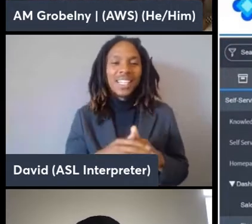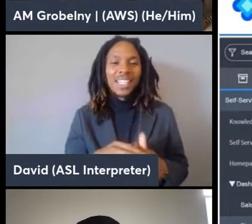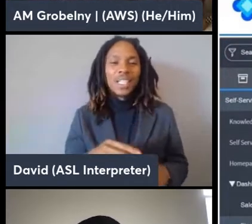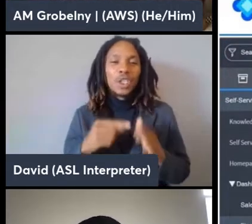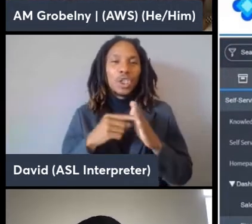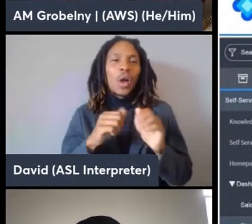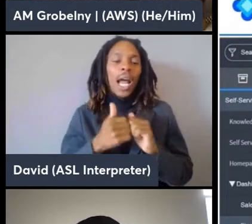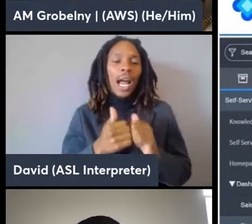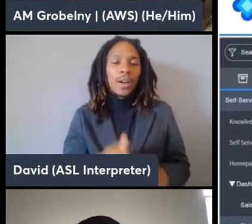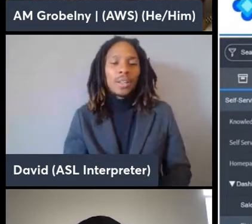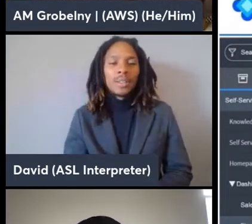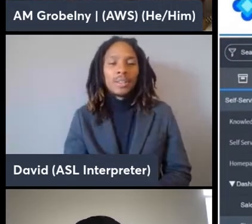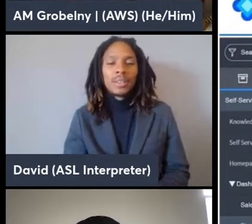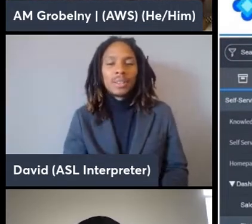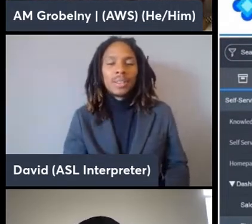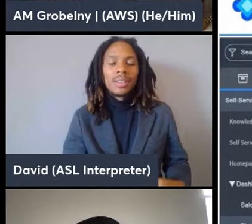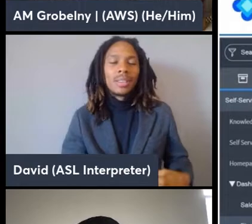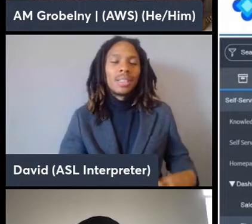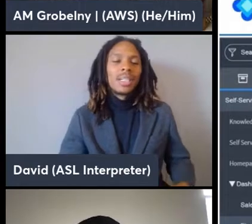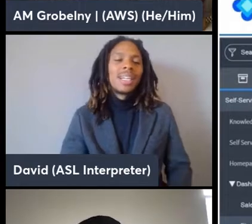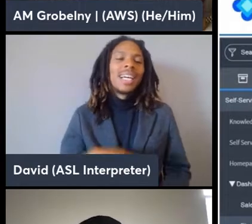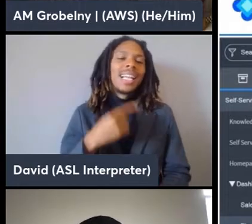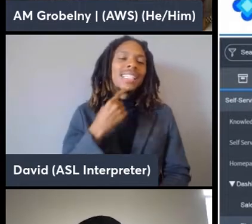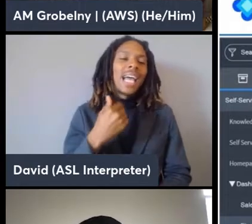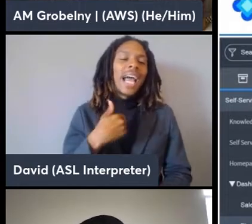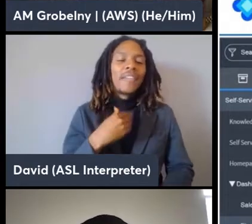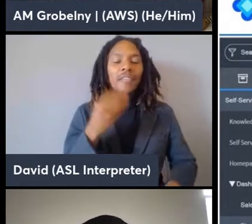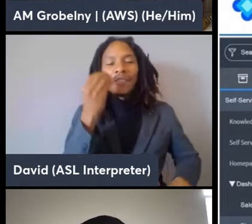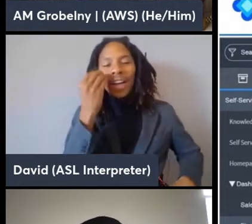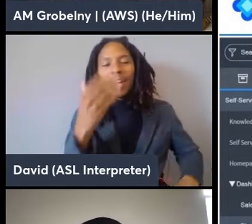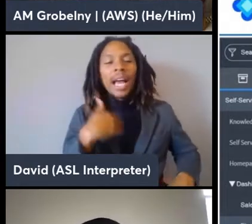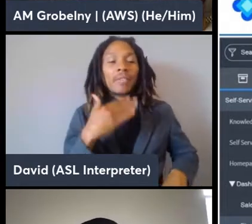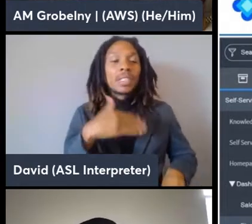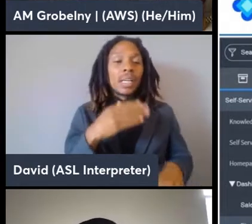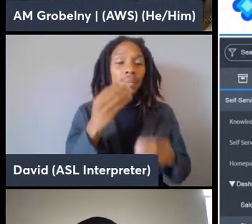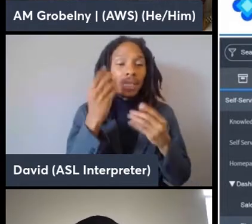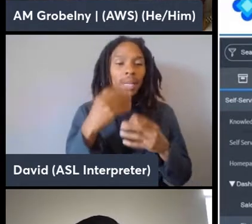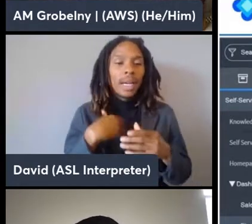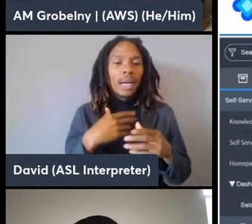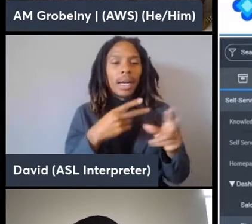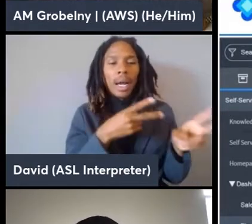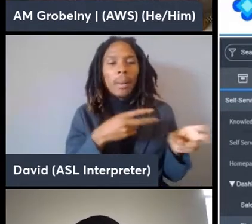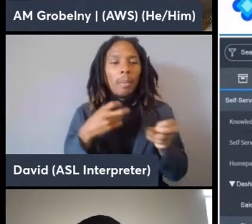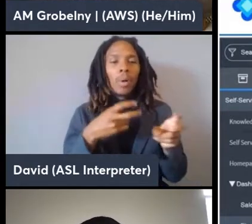Let's say I have some information. I may have some data that I'm pulling in from other online services.